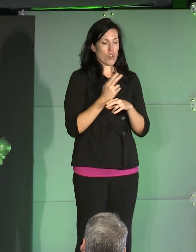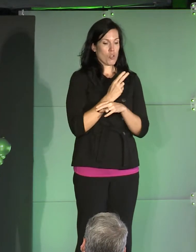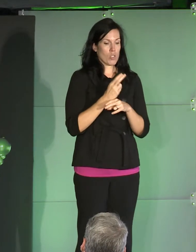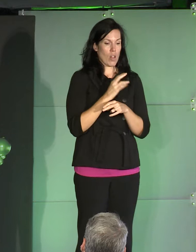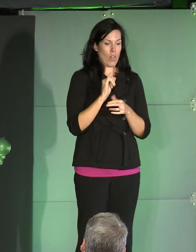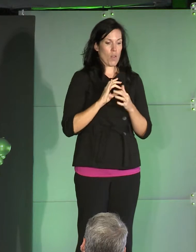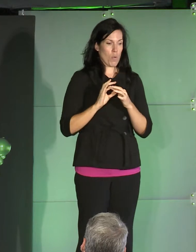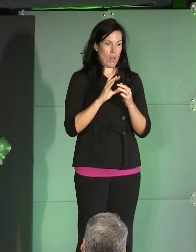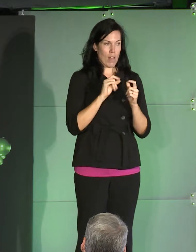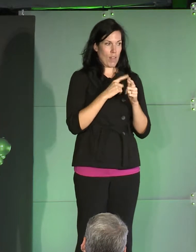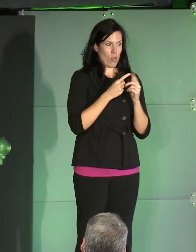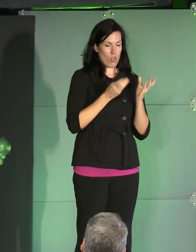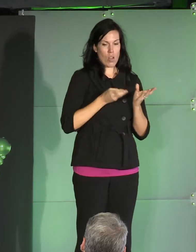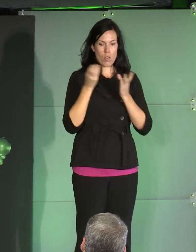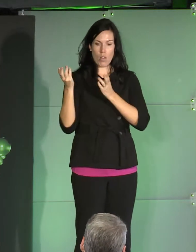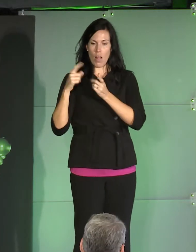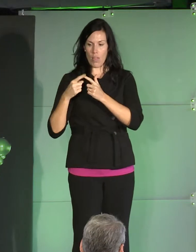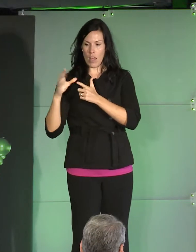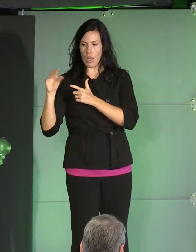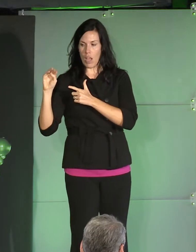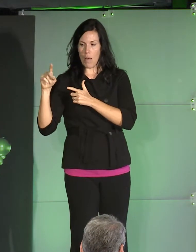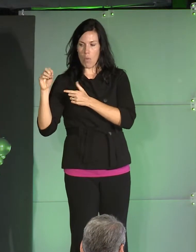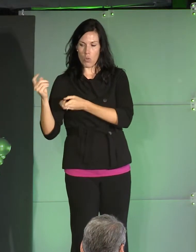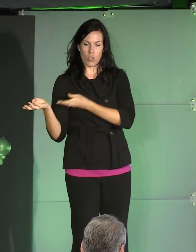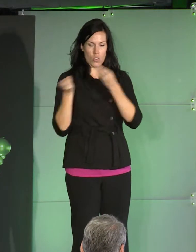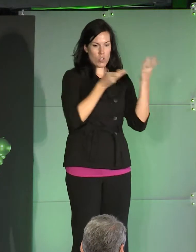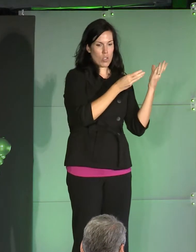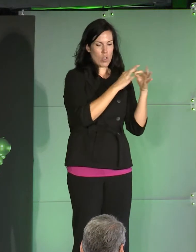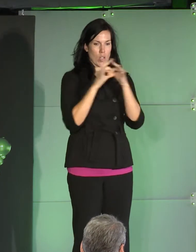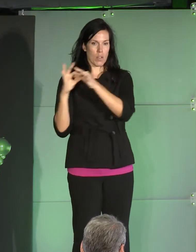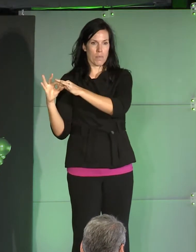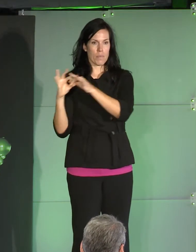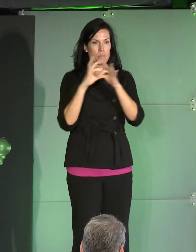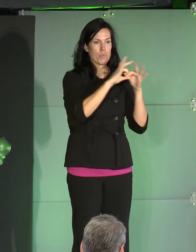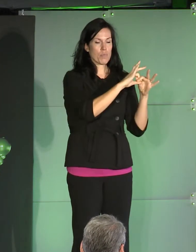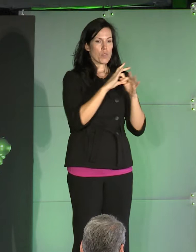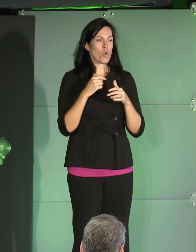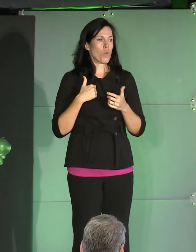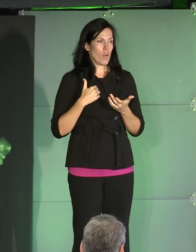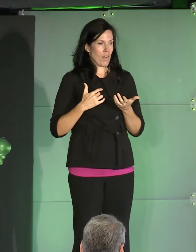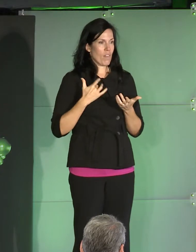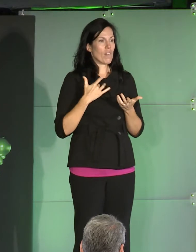then transporting the compost back, and sort of keeping the relationship back and forth, we think would incentivize the farmers to want